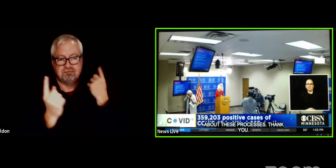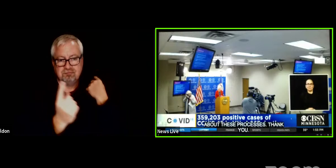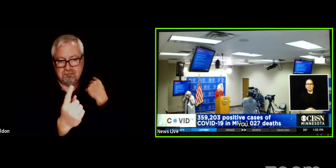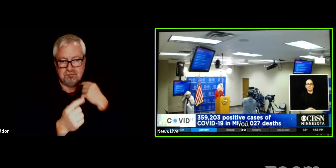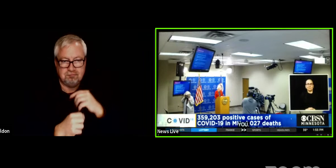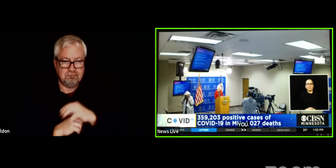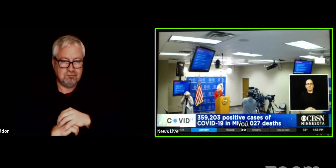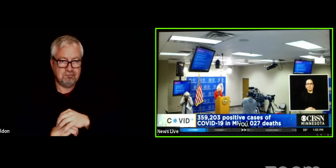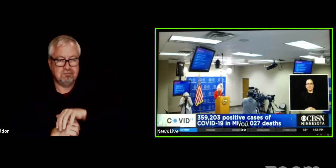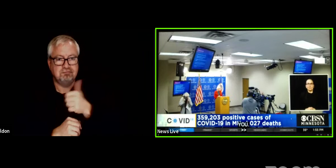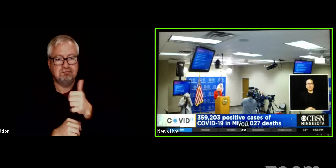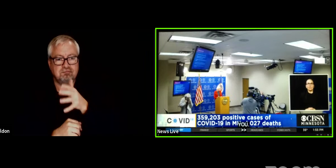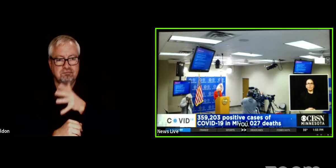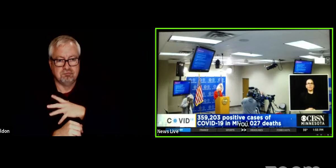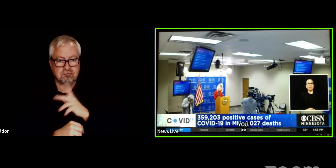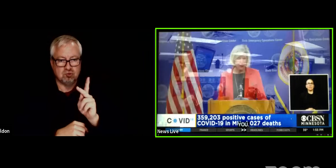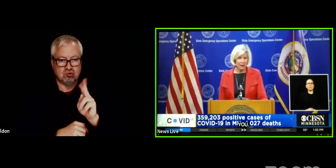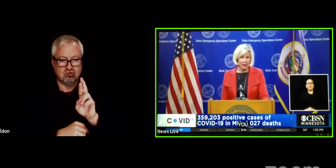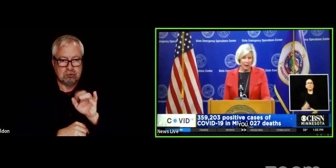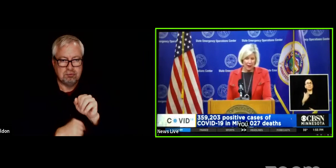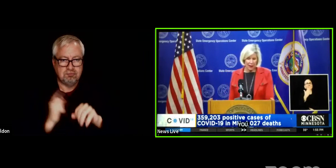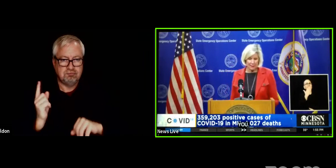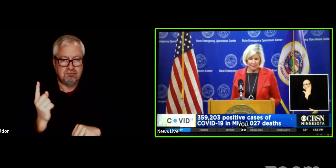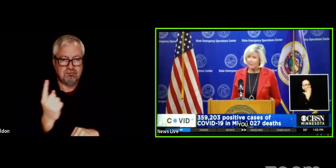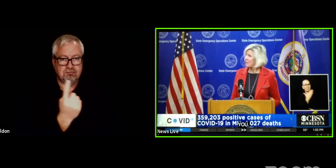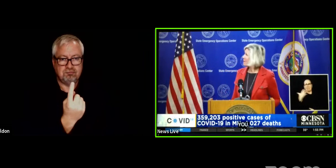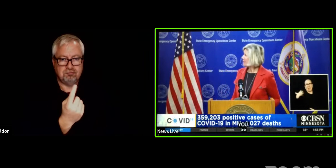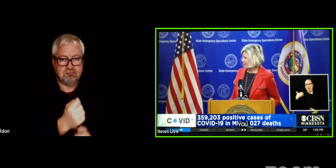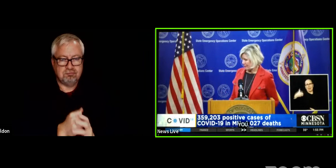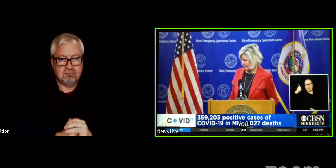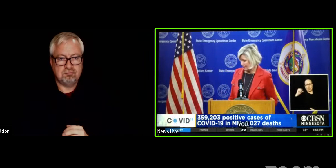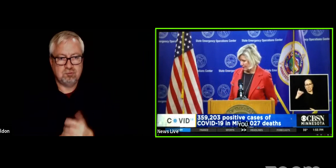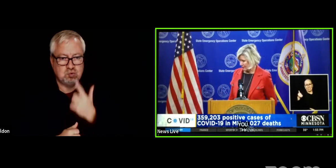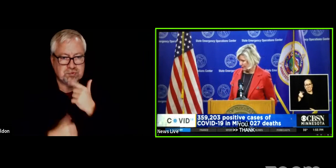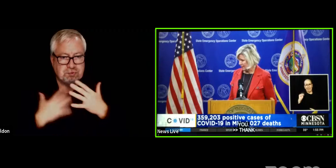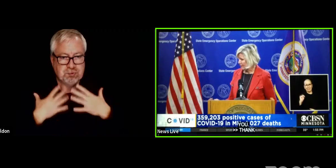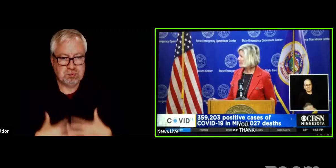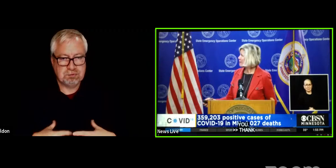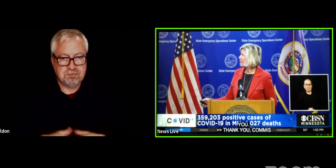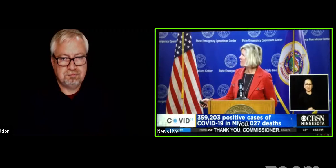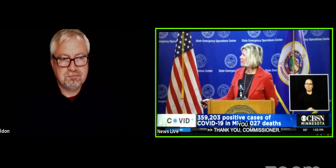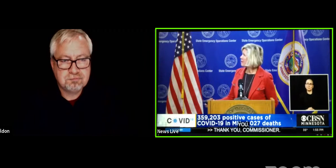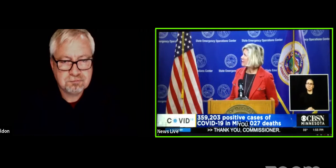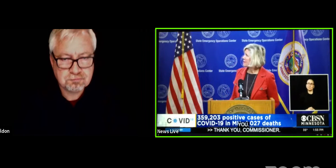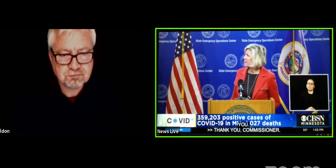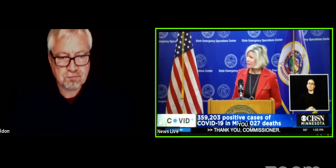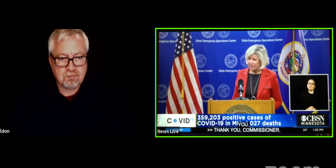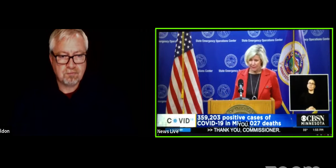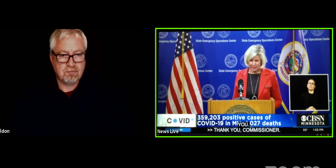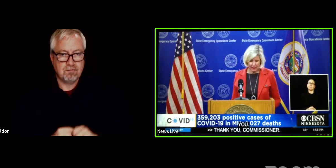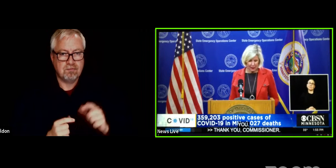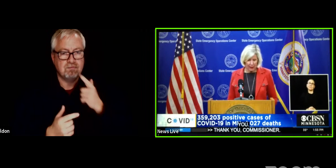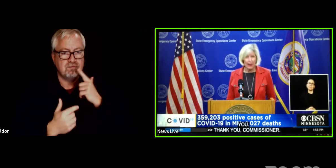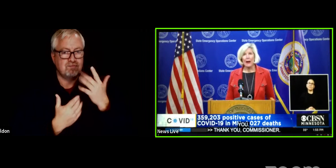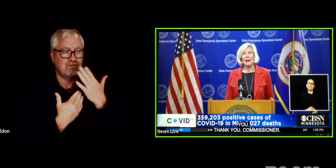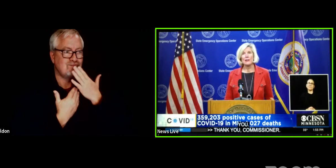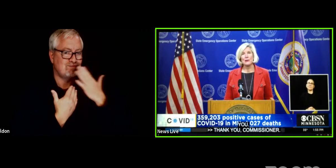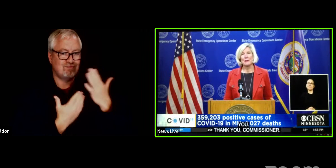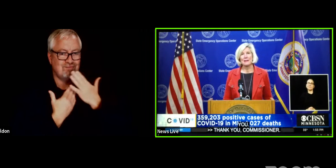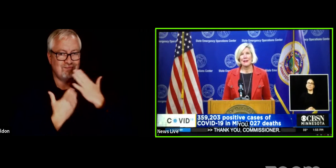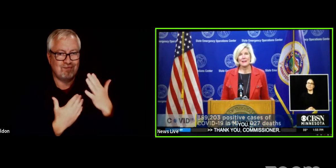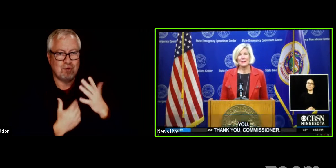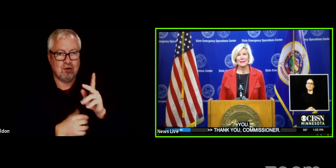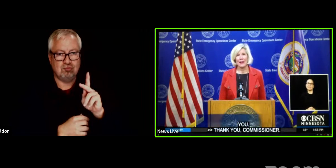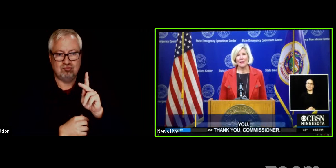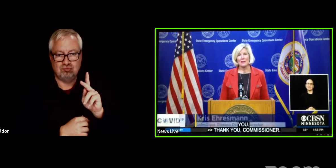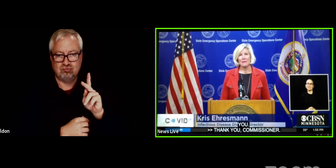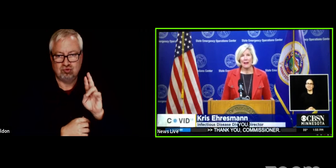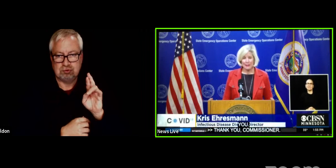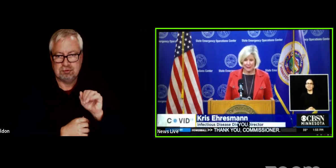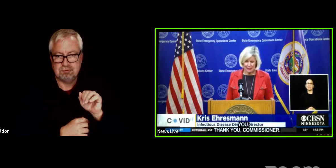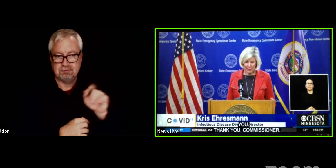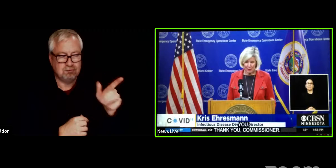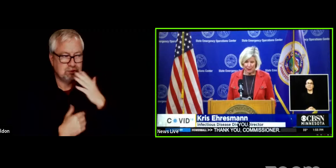≫ THANK YOU, COMMISSIONER. I TOO AM EXCITED TO SAY THAT VACCINE IS COMING